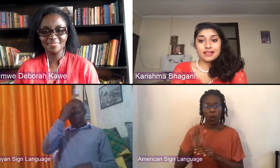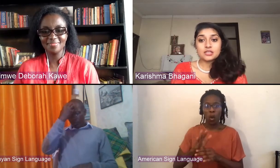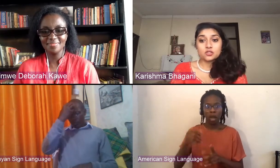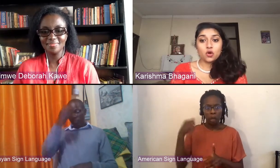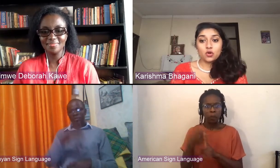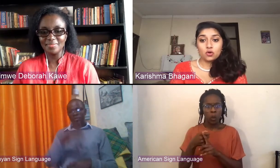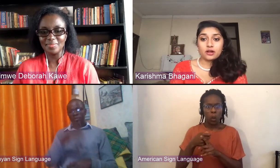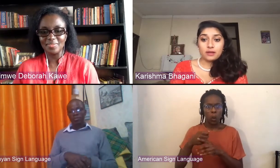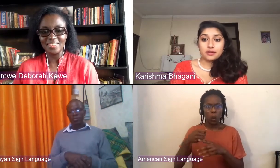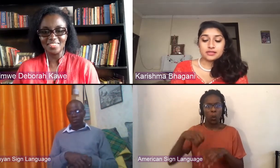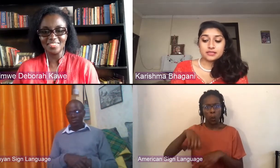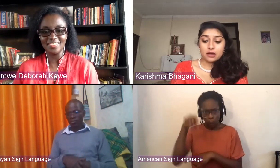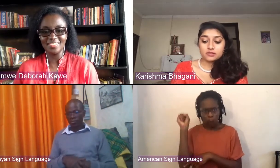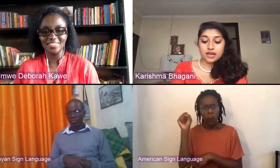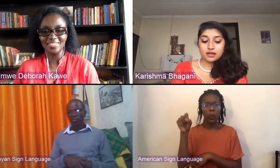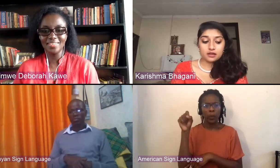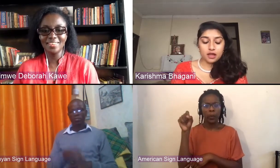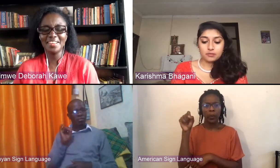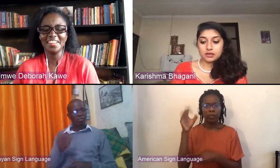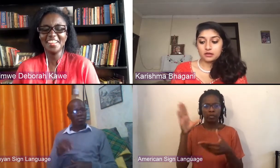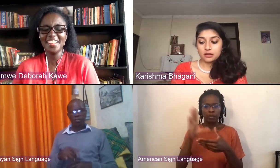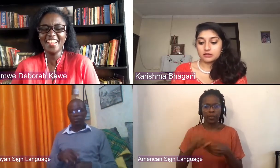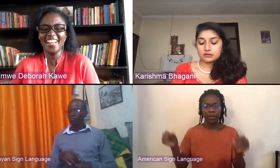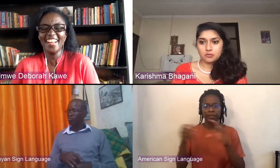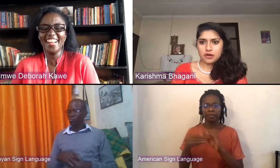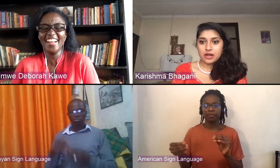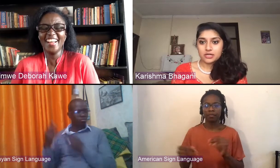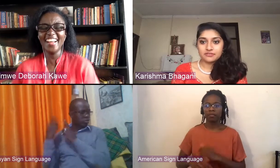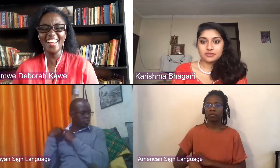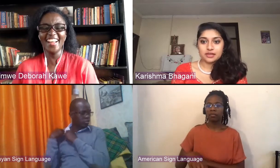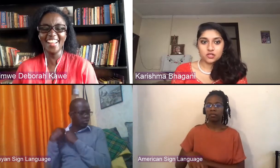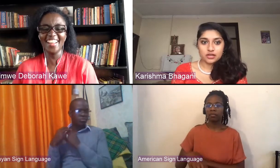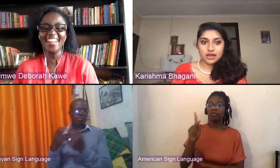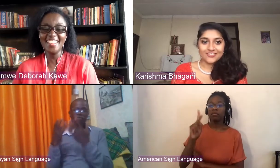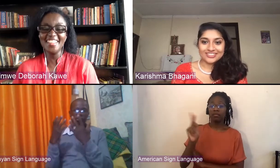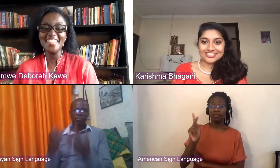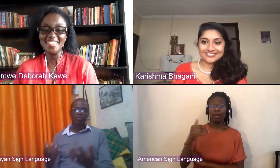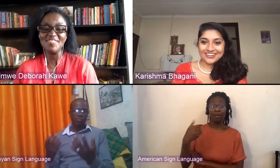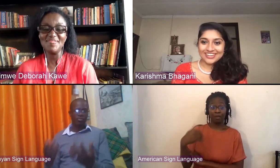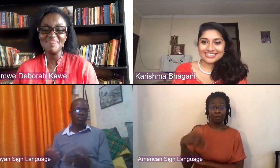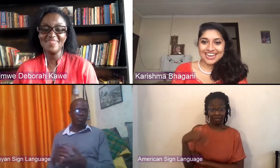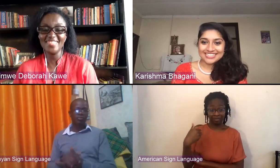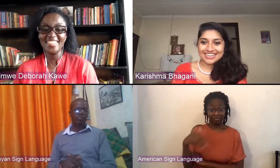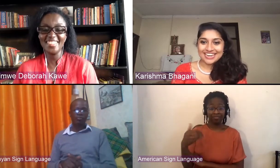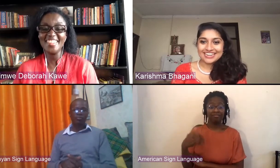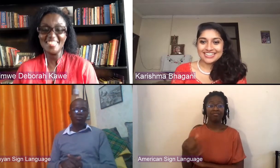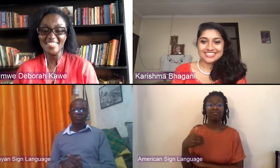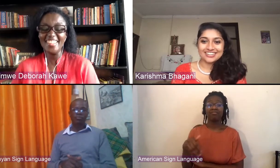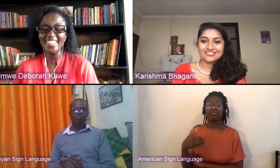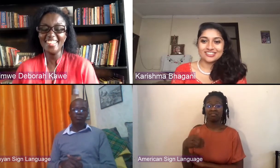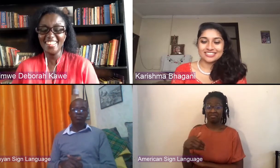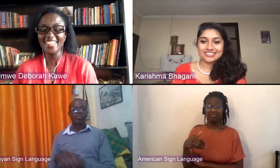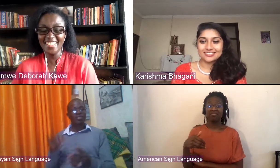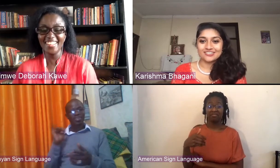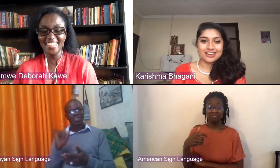That's a tall order. I mean, it sounds like, I mean we're in our seventh edition now, which is very exciting. And this year it's great